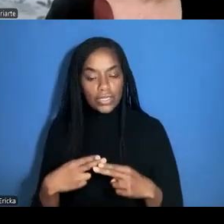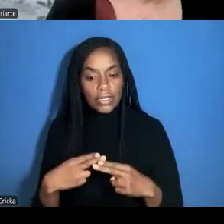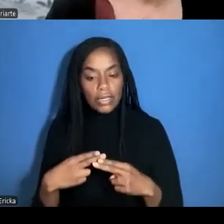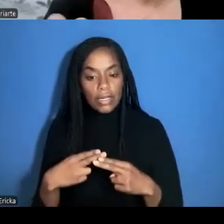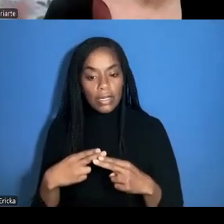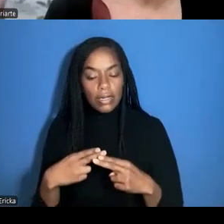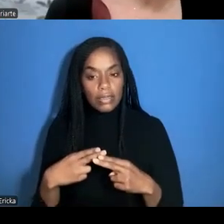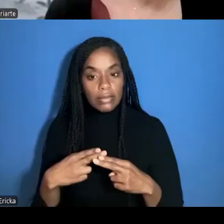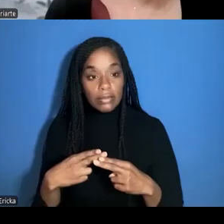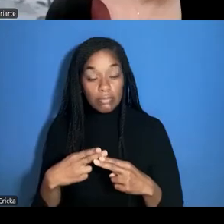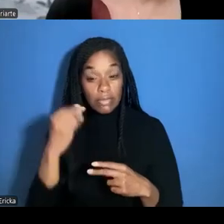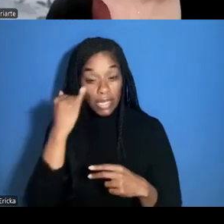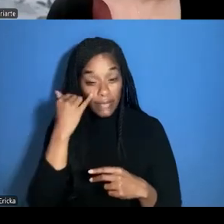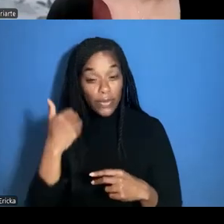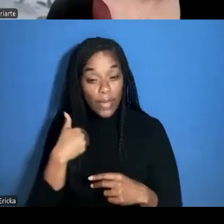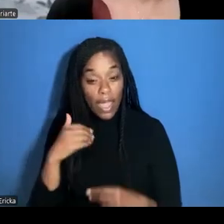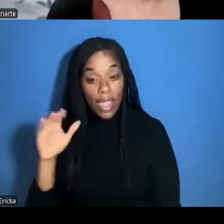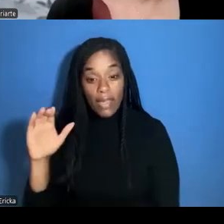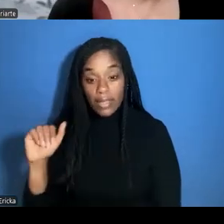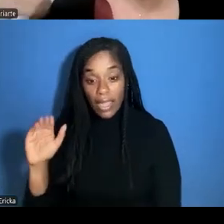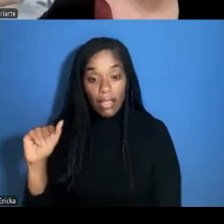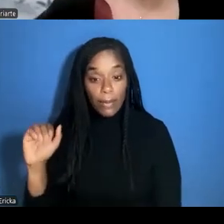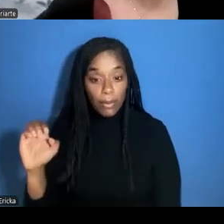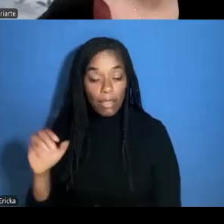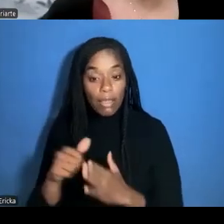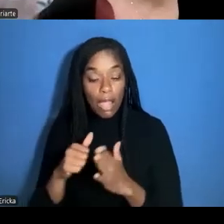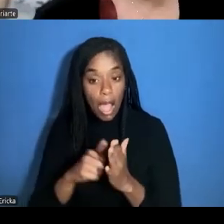if you have a CalAble account, you can use the money in your Cal